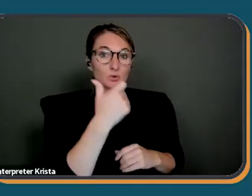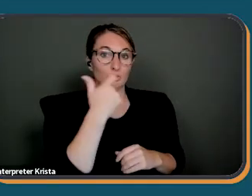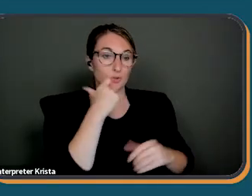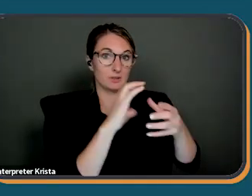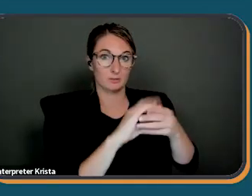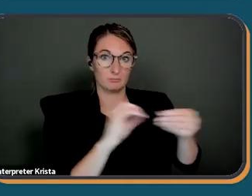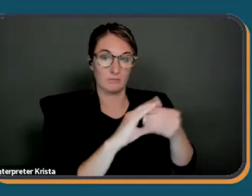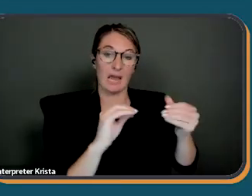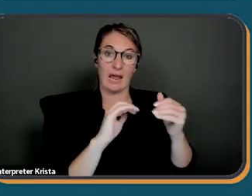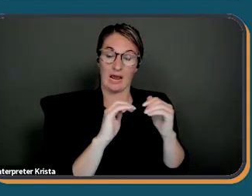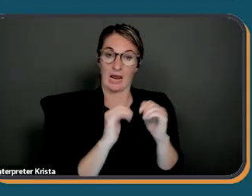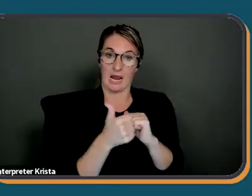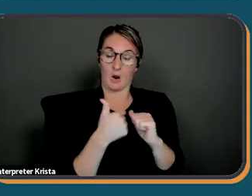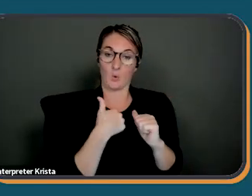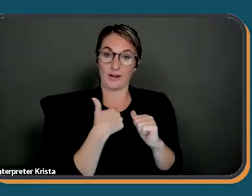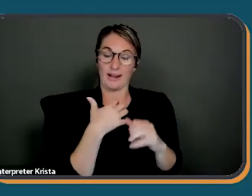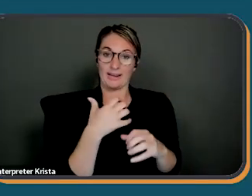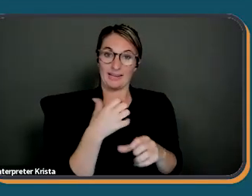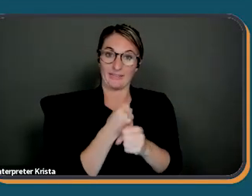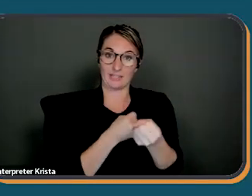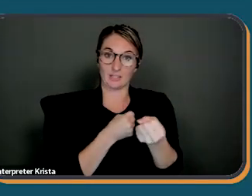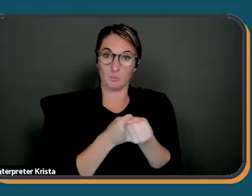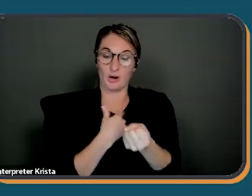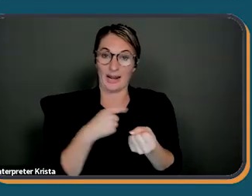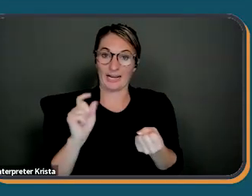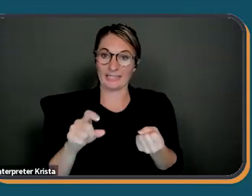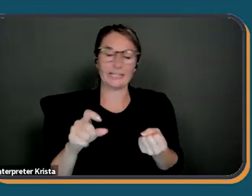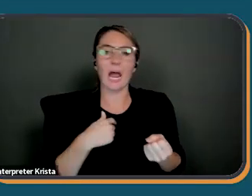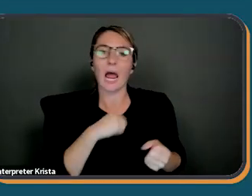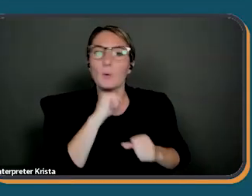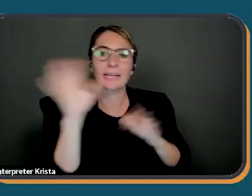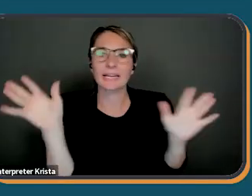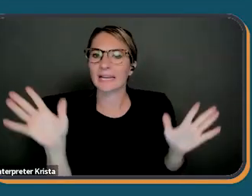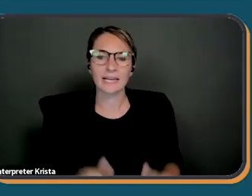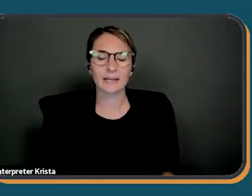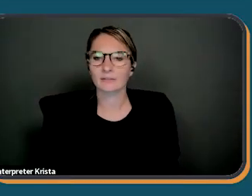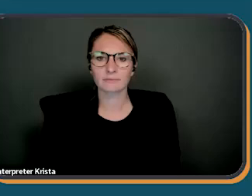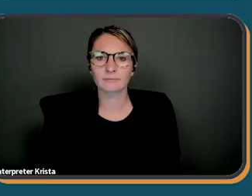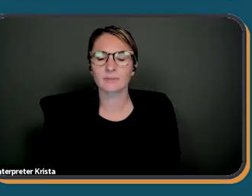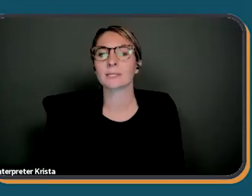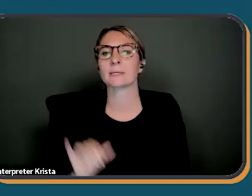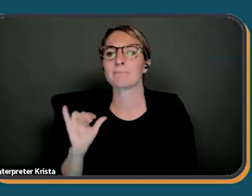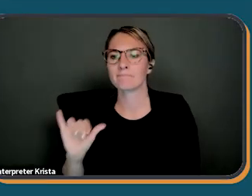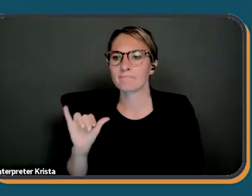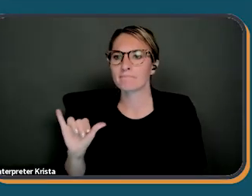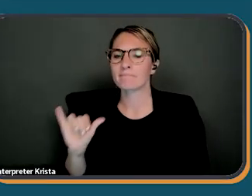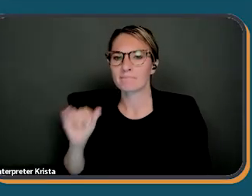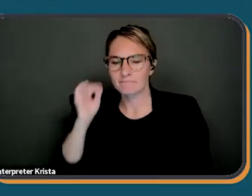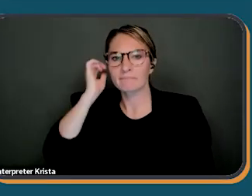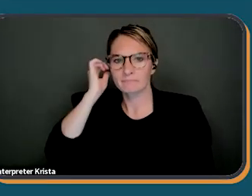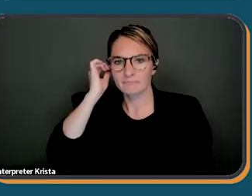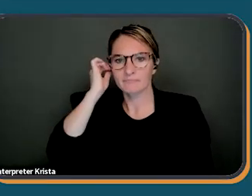that you just asked, how would I get the supports? I wouldn't get any.